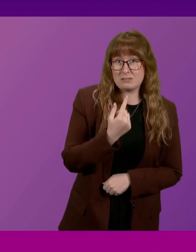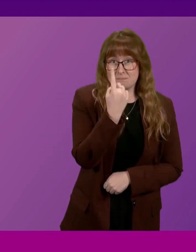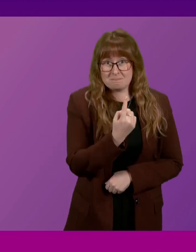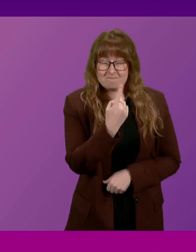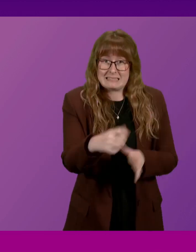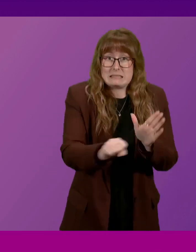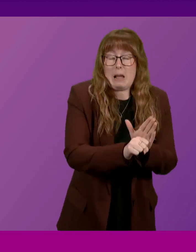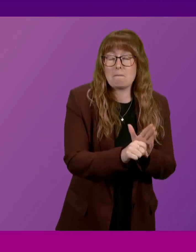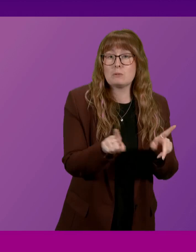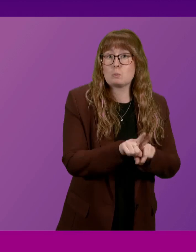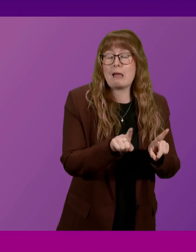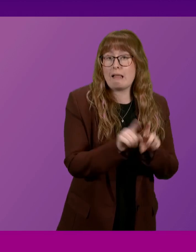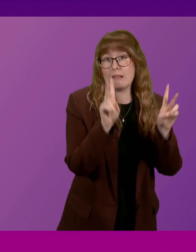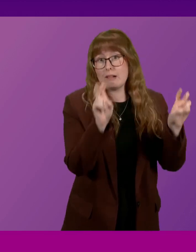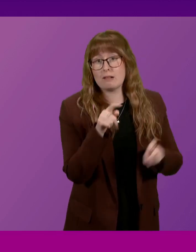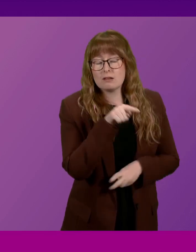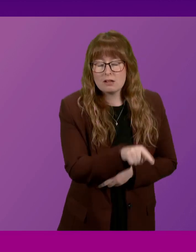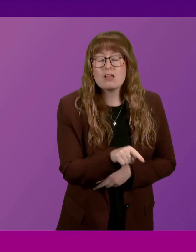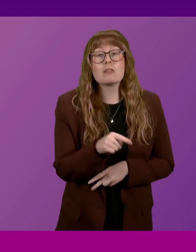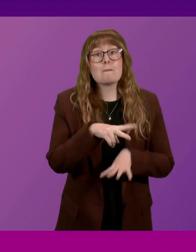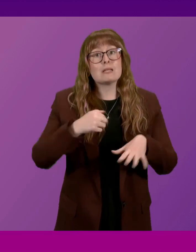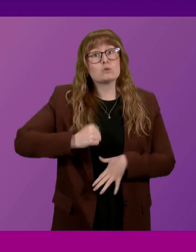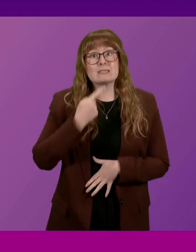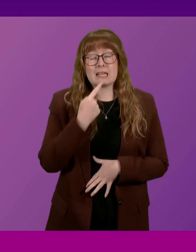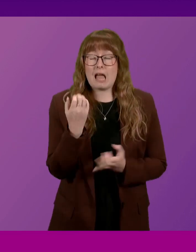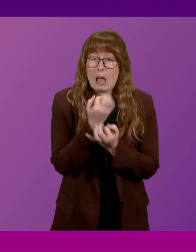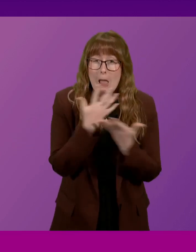stabbed. Police Scotland says that the number of serious assaults committed